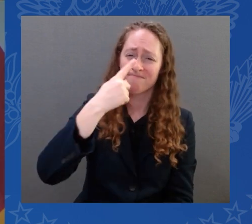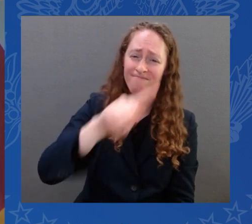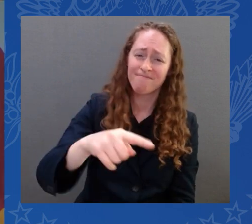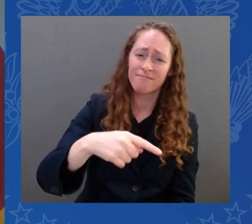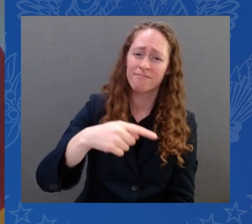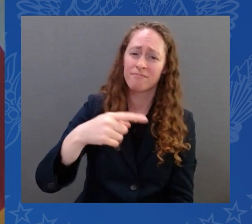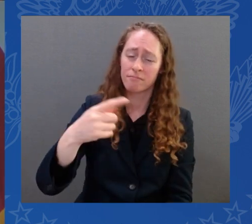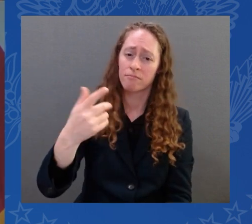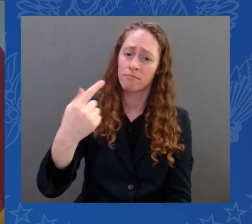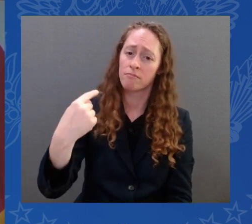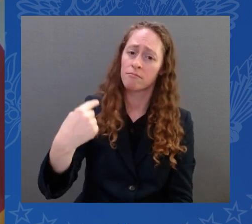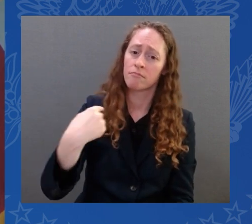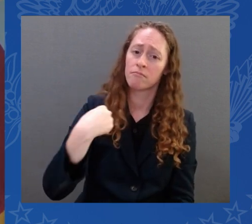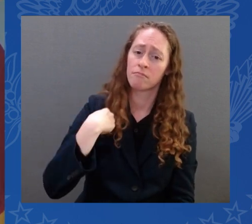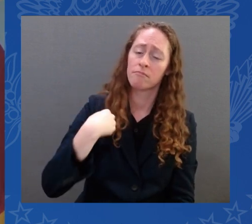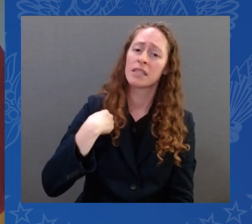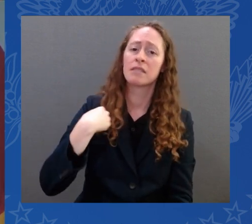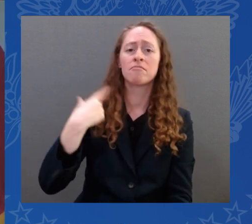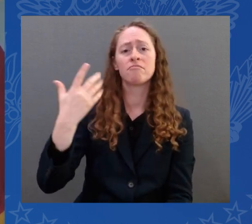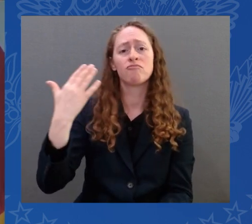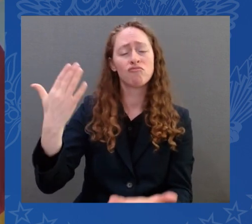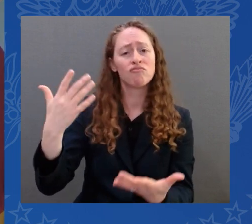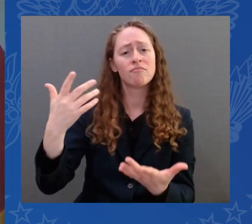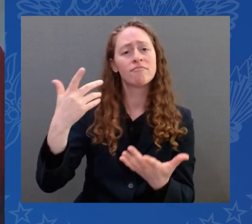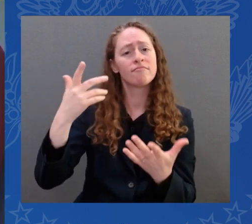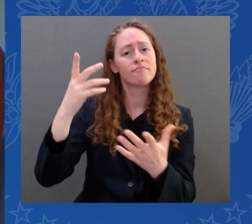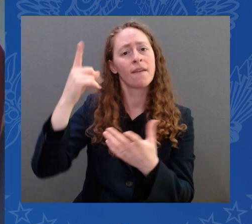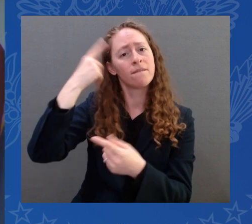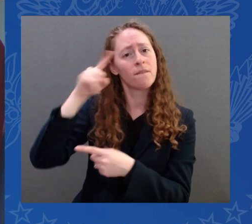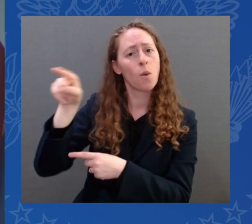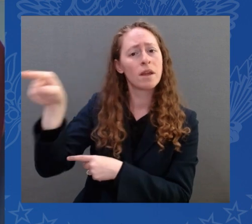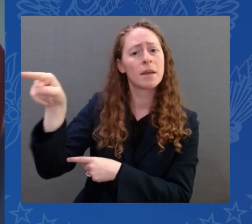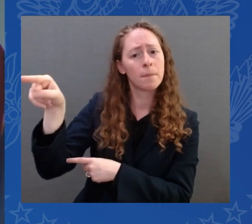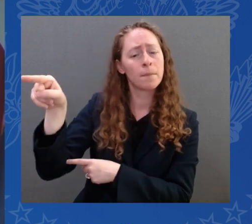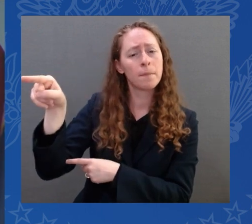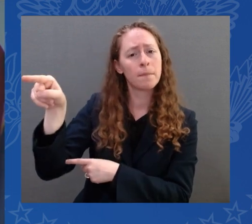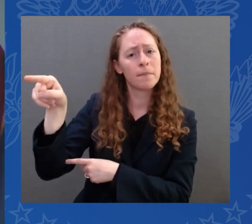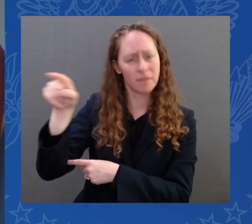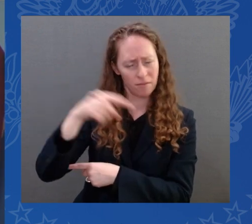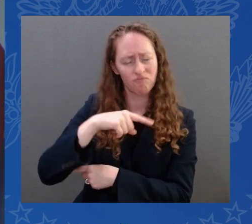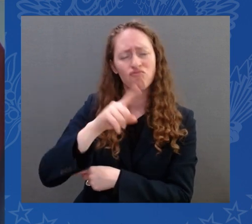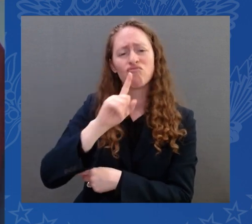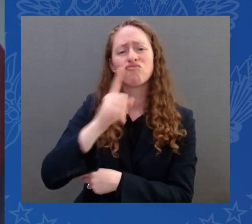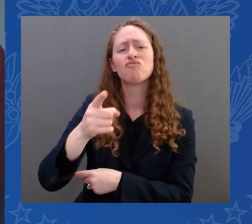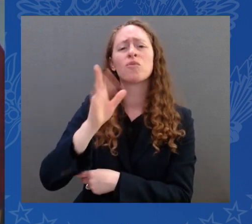and speak for him. Shortly after that, when John was on his deathbed